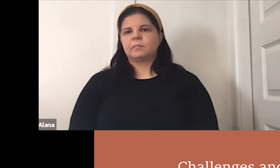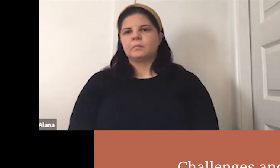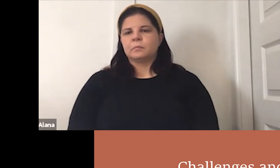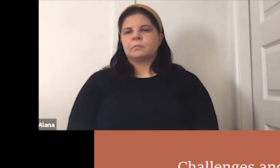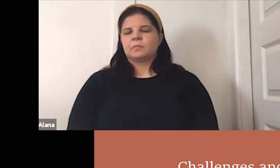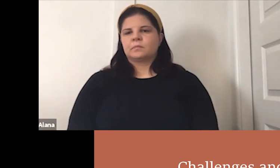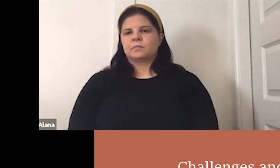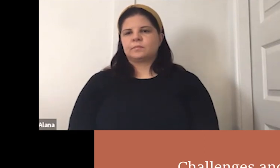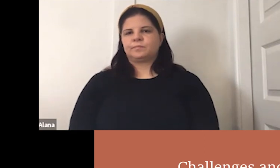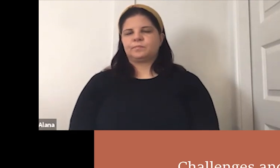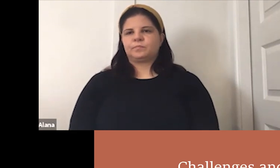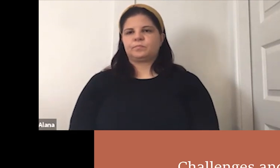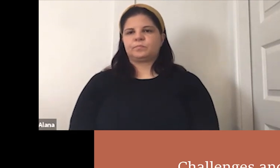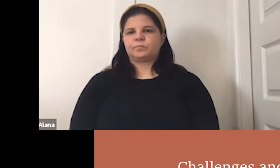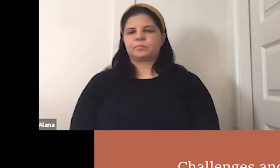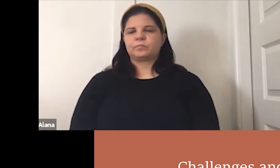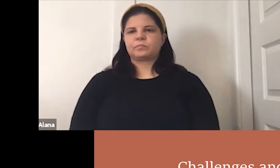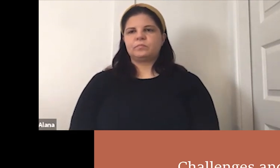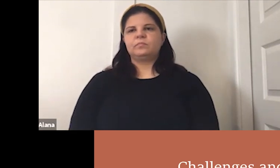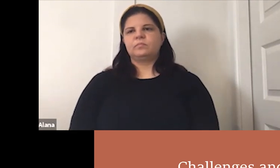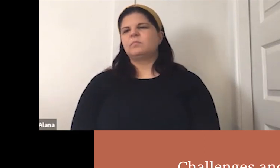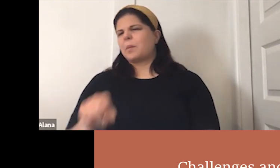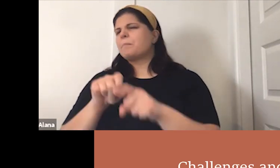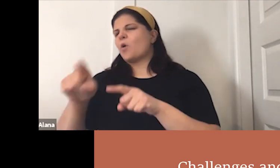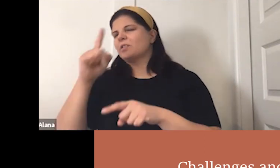But it does show the majority.